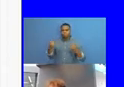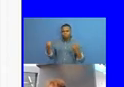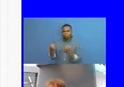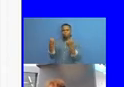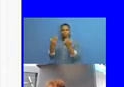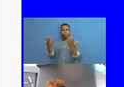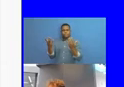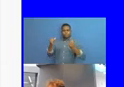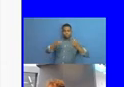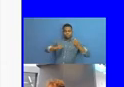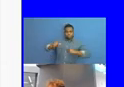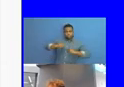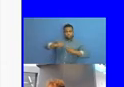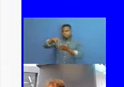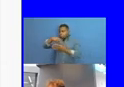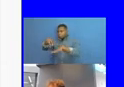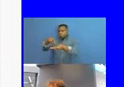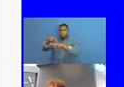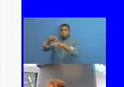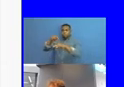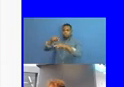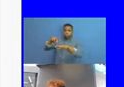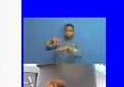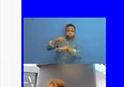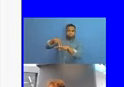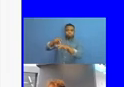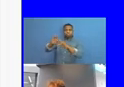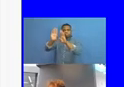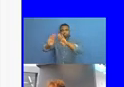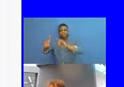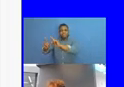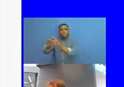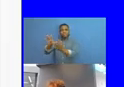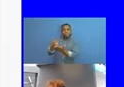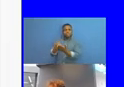invest in research and development, that the activities will help us to innovate